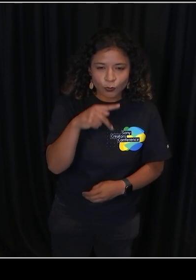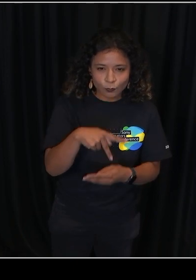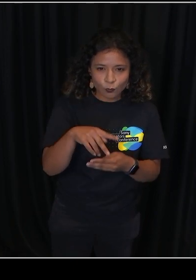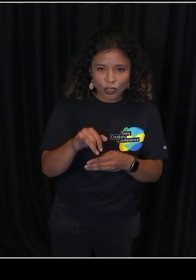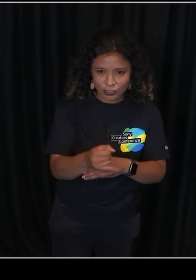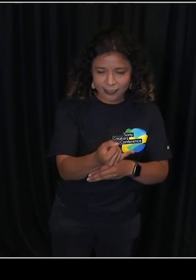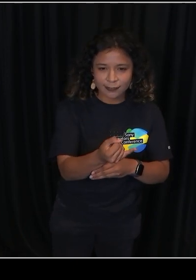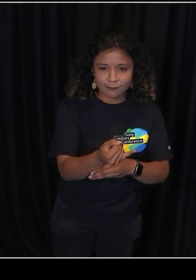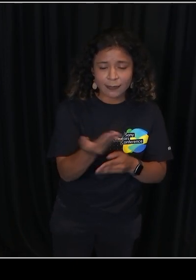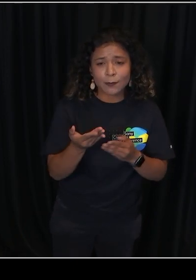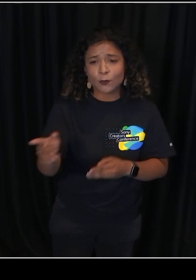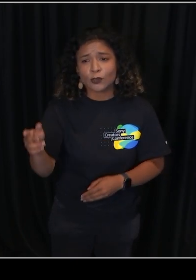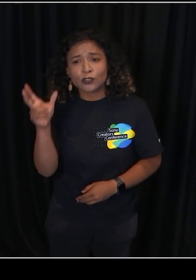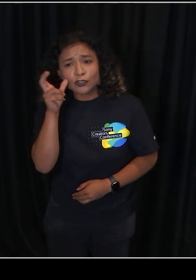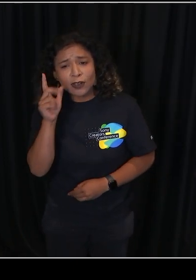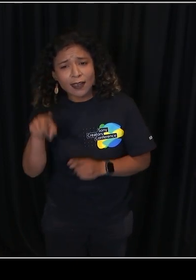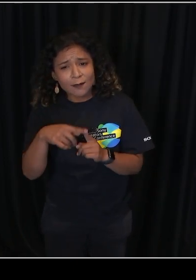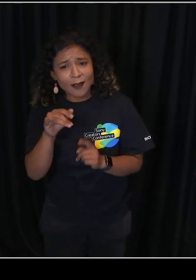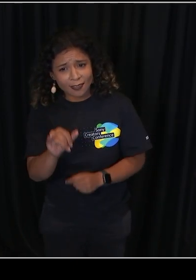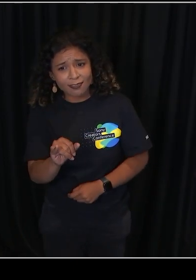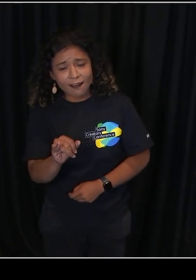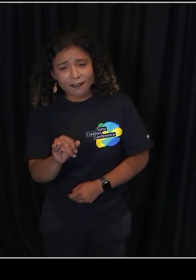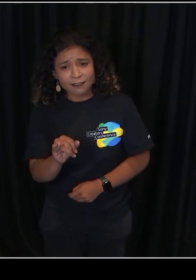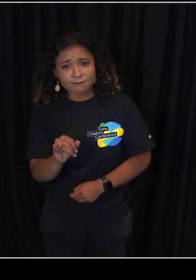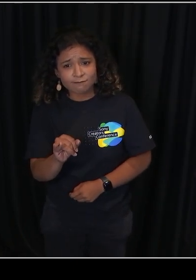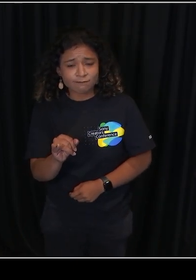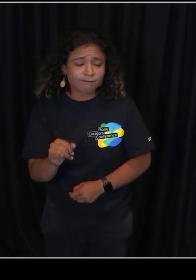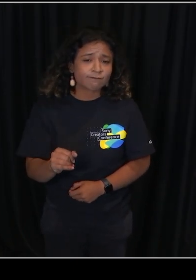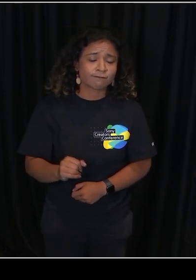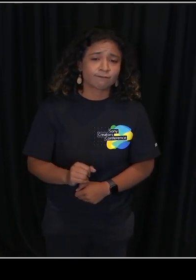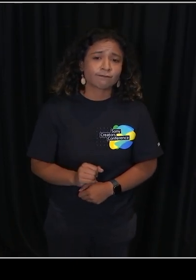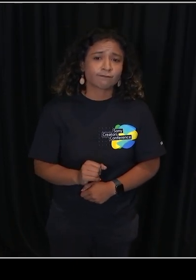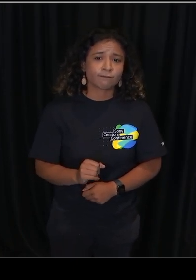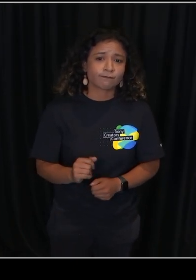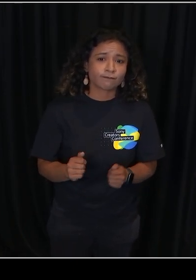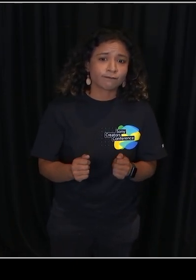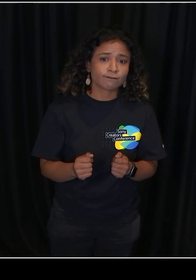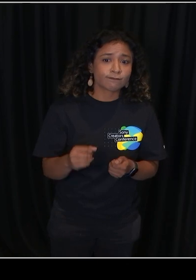Well, you may have heard about the collaboration with Manchester City, football club in England,